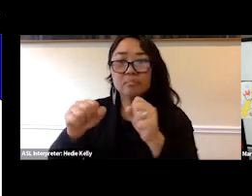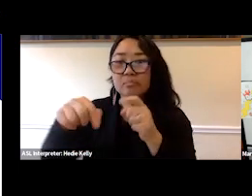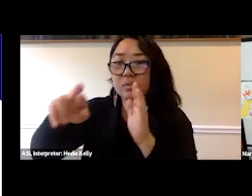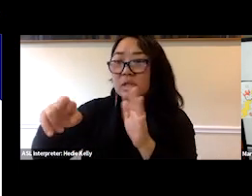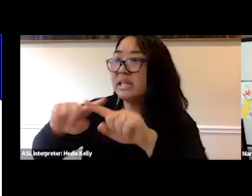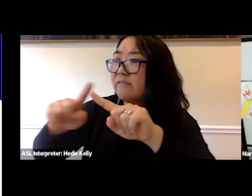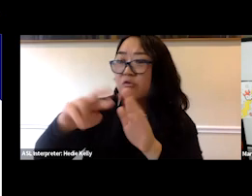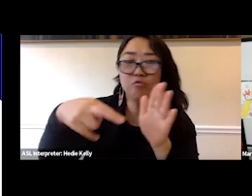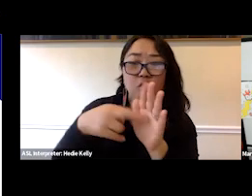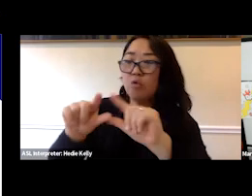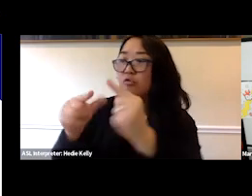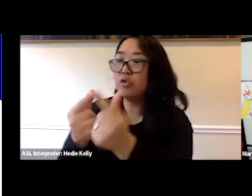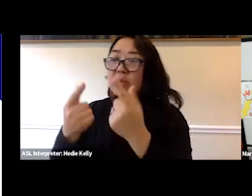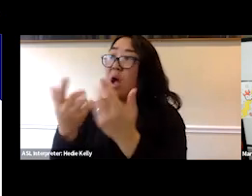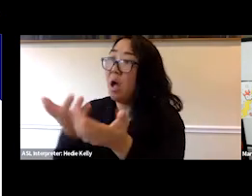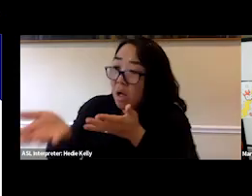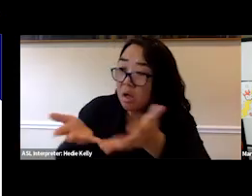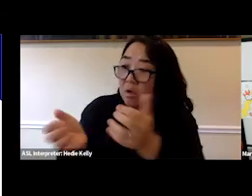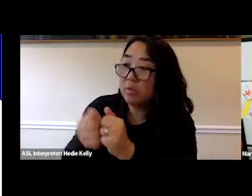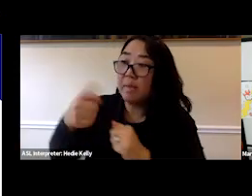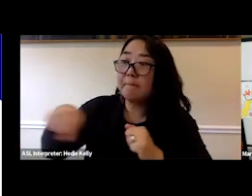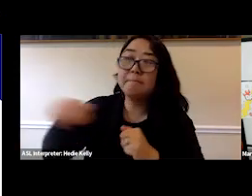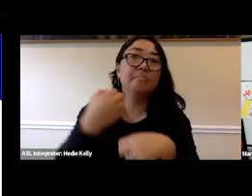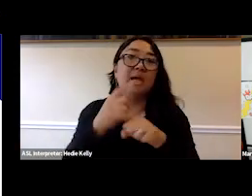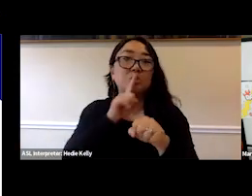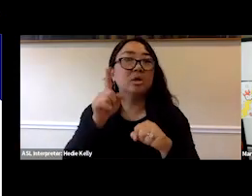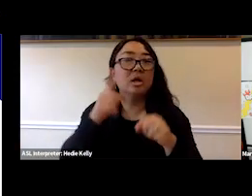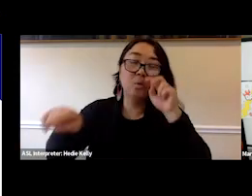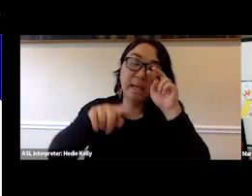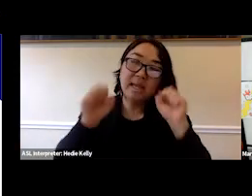to make sure that accessibility is something that can be bought into and made